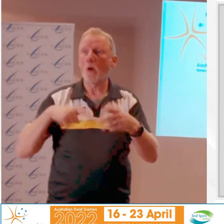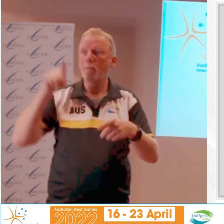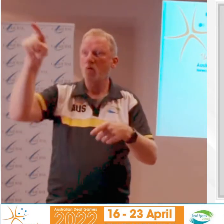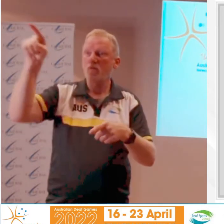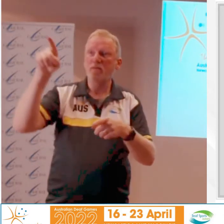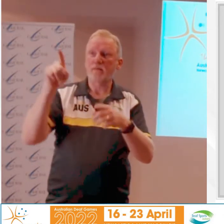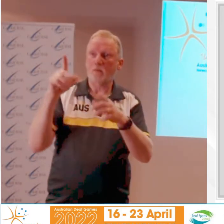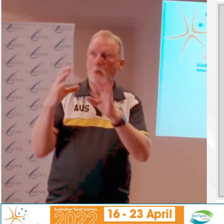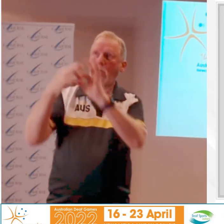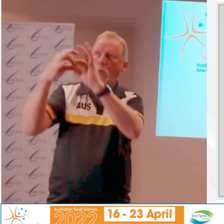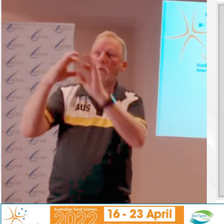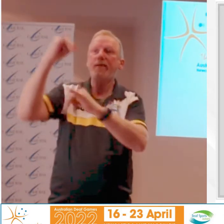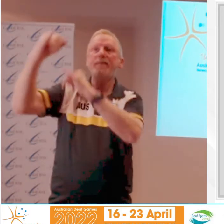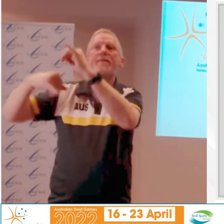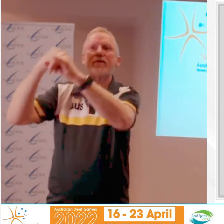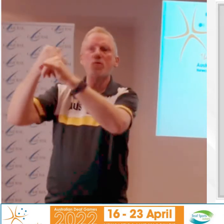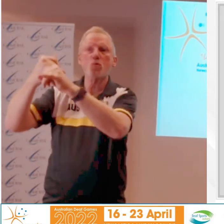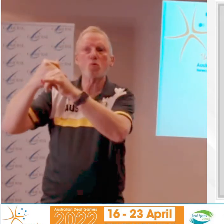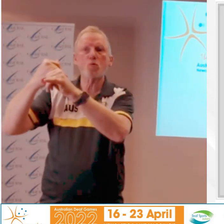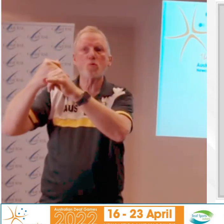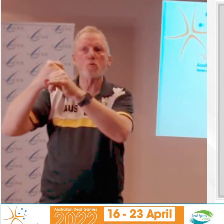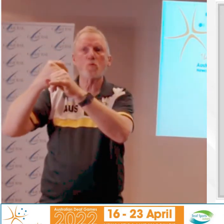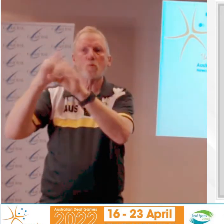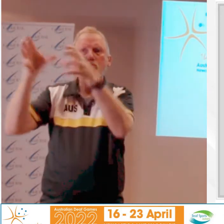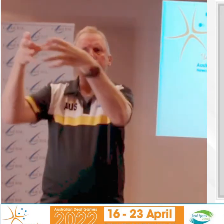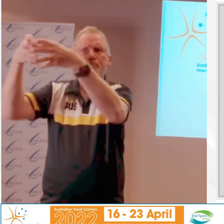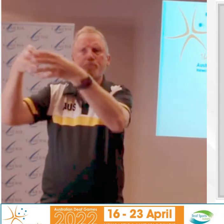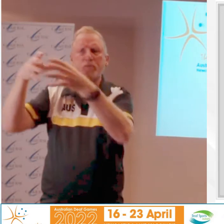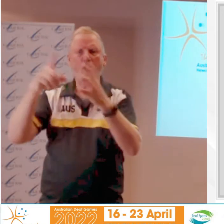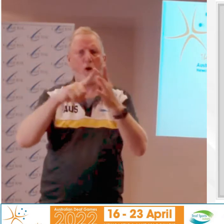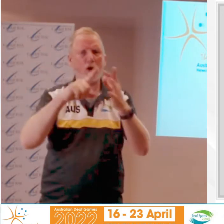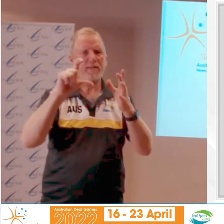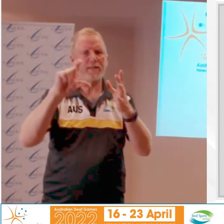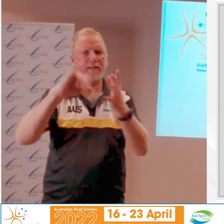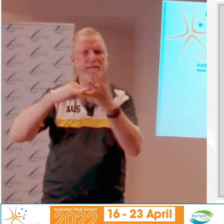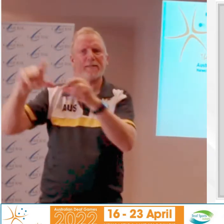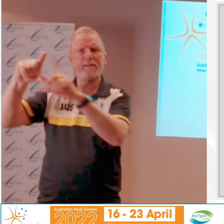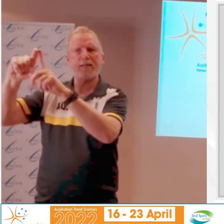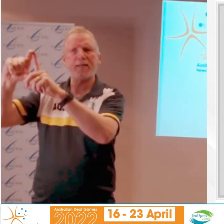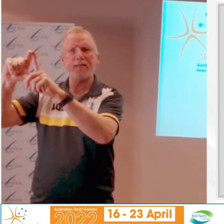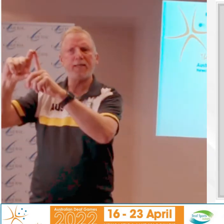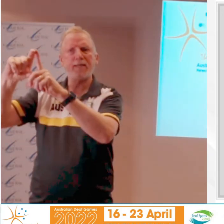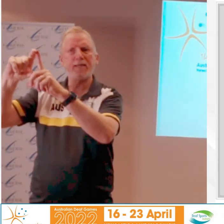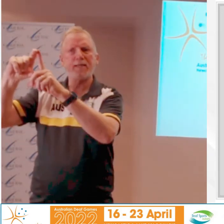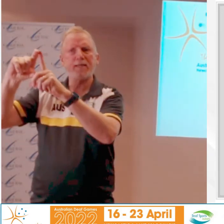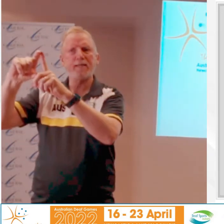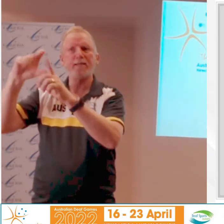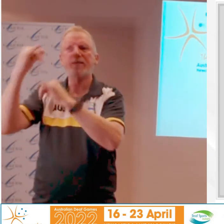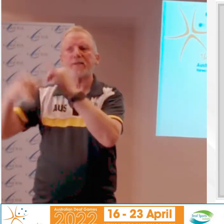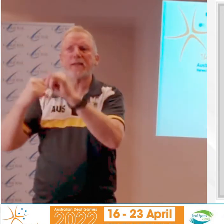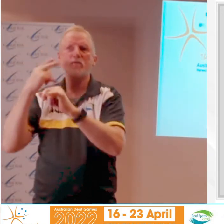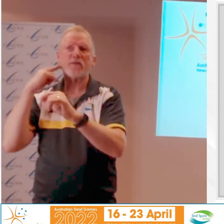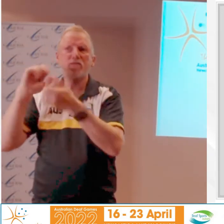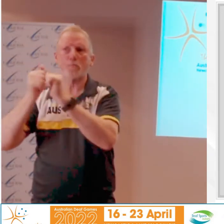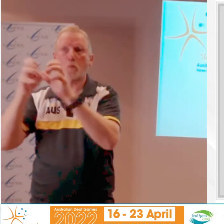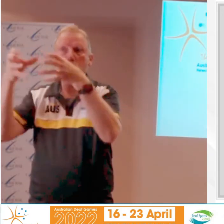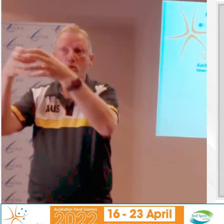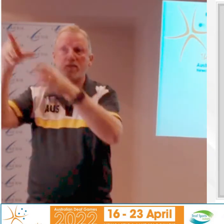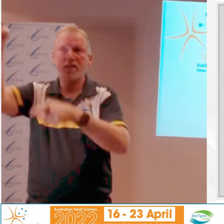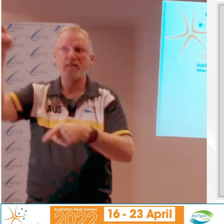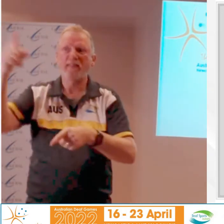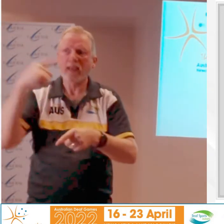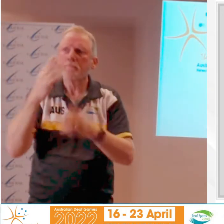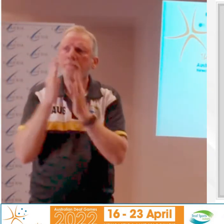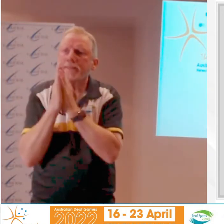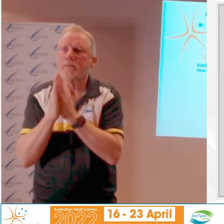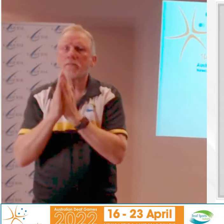from places like Fiji and we have um relations with those countries on an international basis